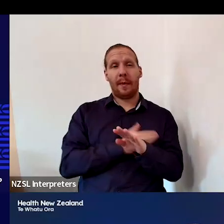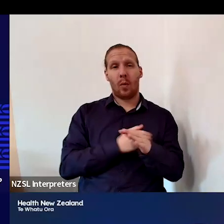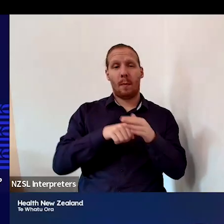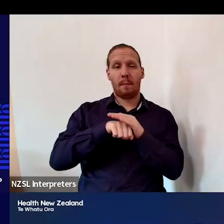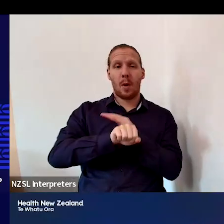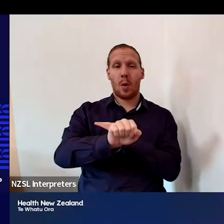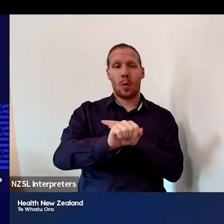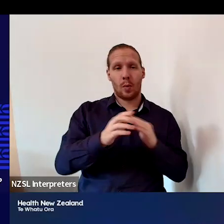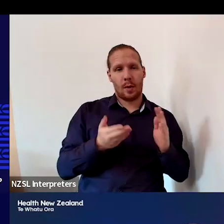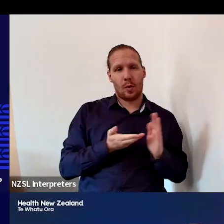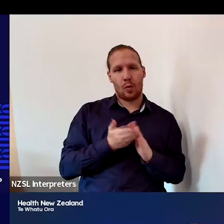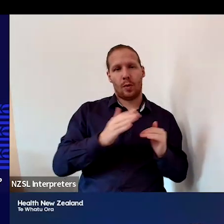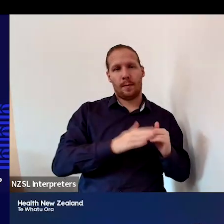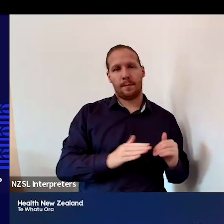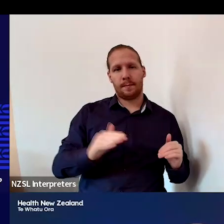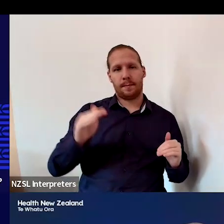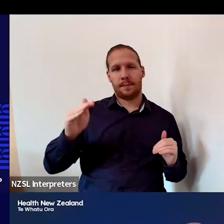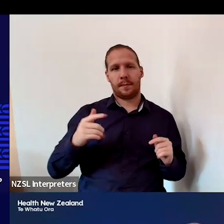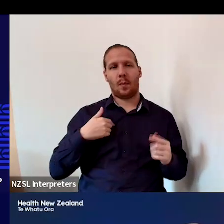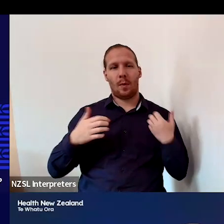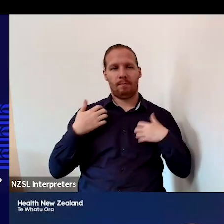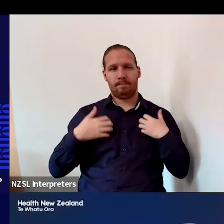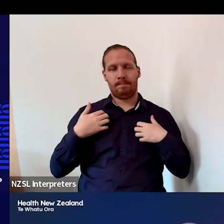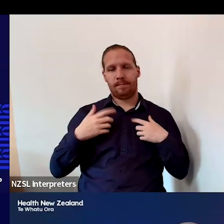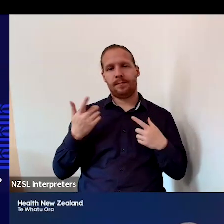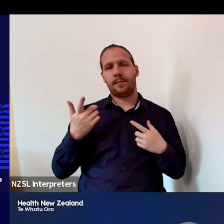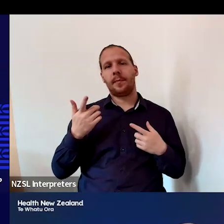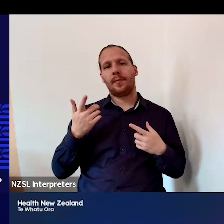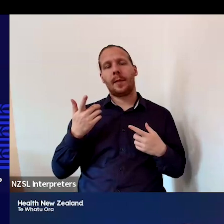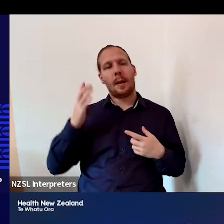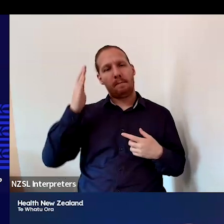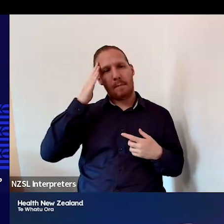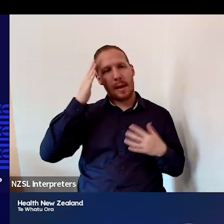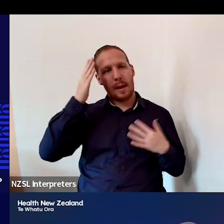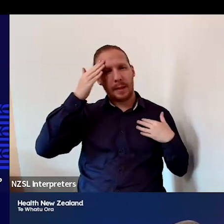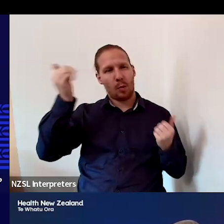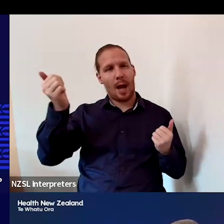We're certainly interested in, maternal mental health, for instance, at the moment. So,